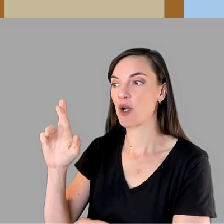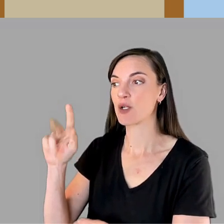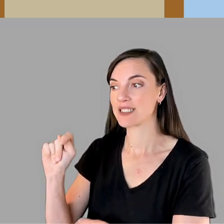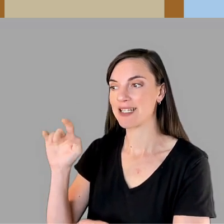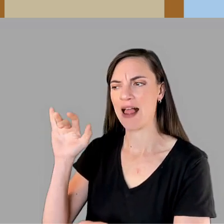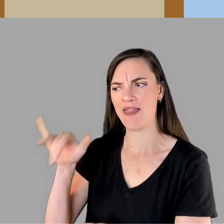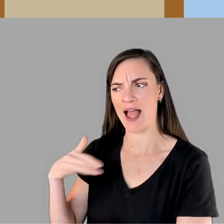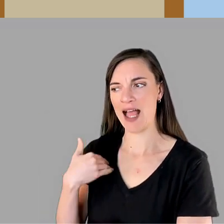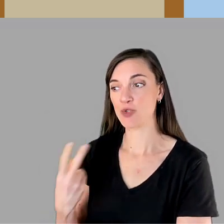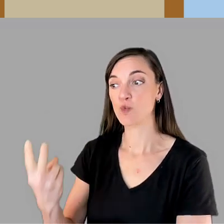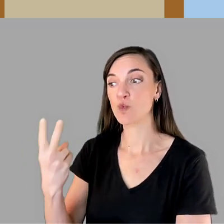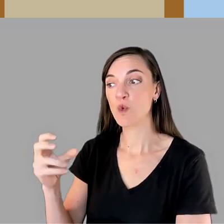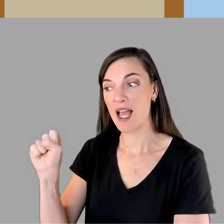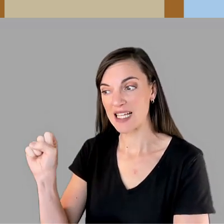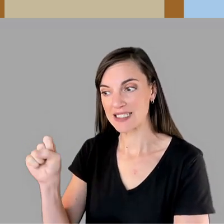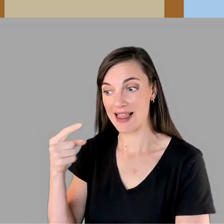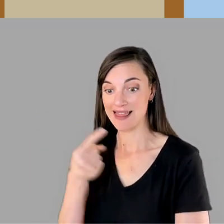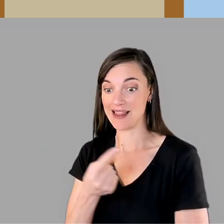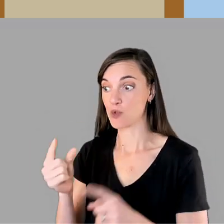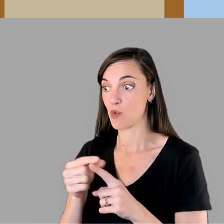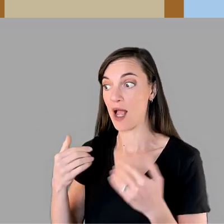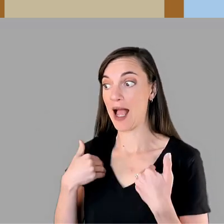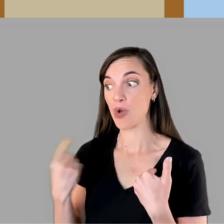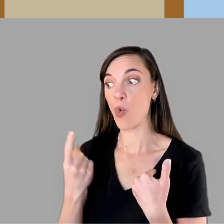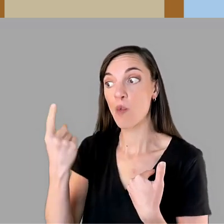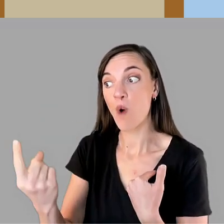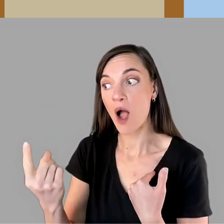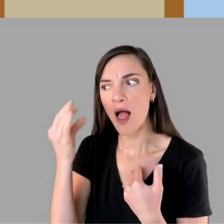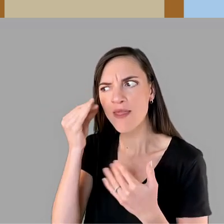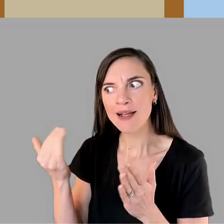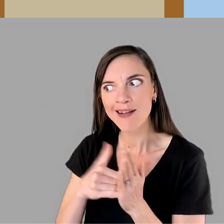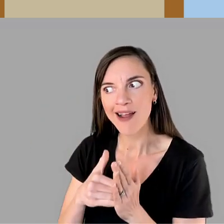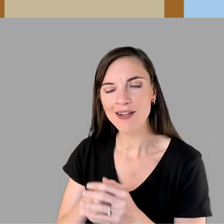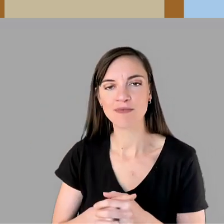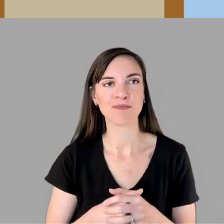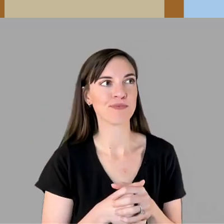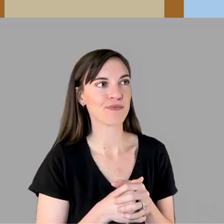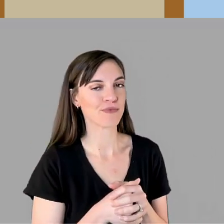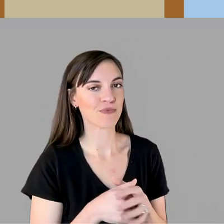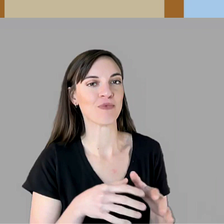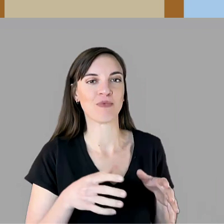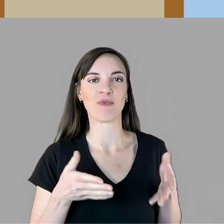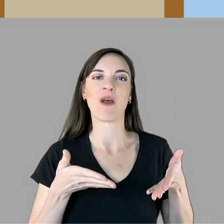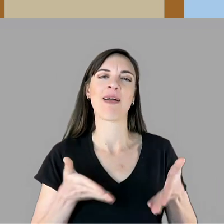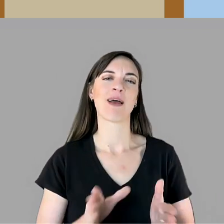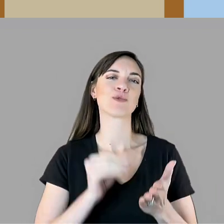this word only has one. Think again,” allowing the student an opportunity to self-correct.